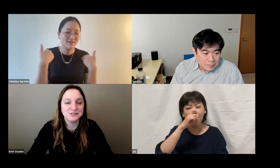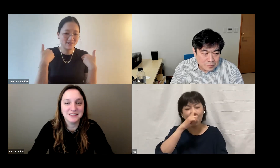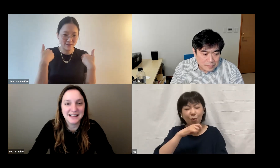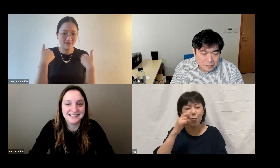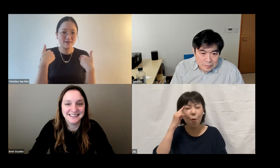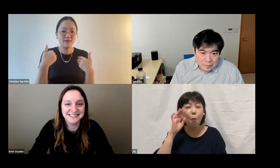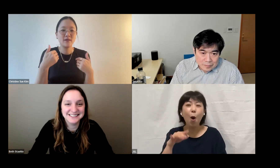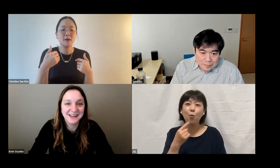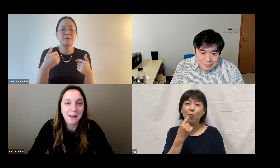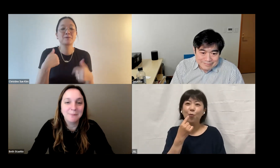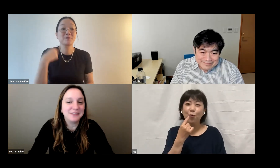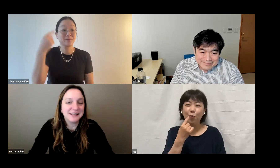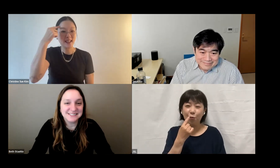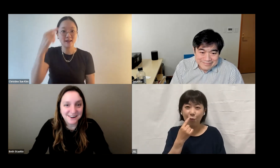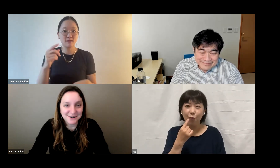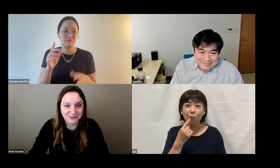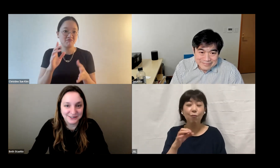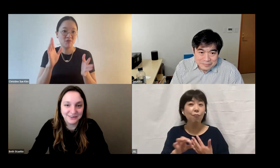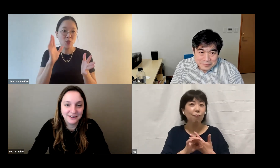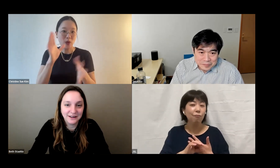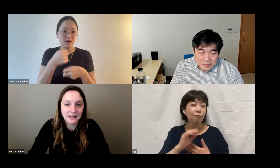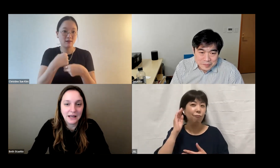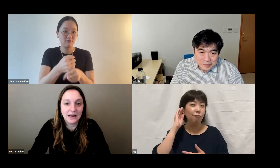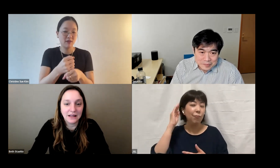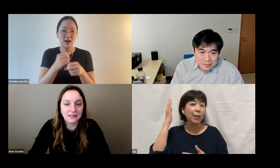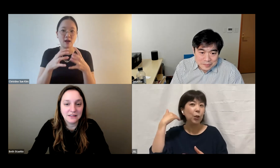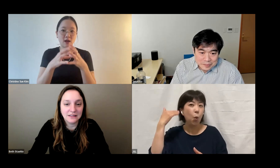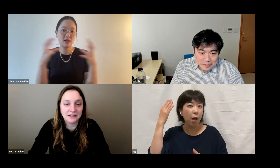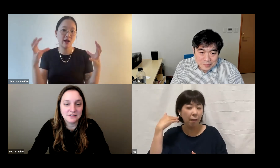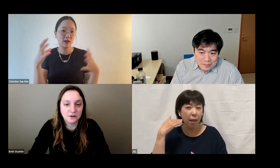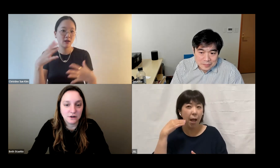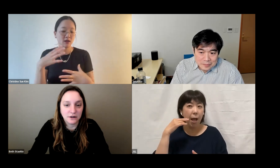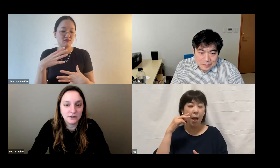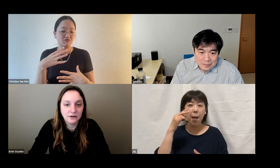And that's a it's. But that's not true. And I think that that's good.